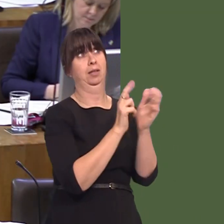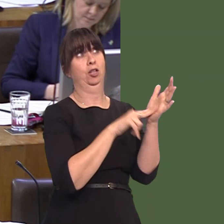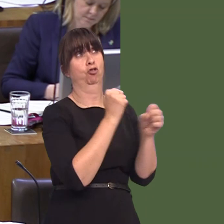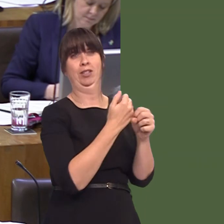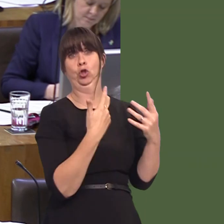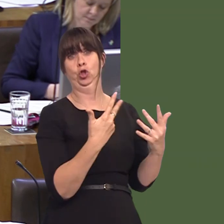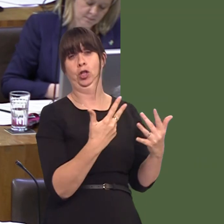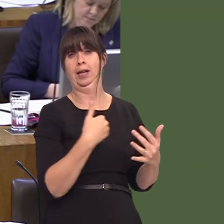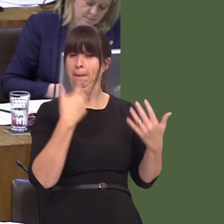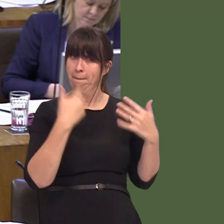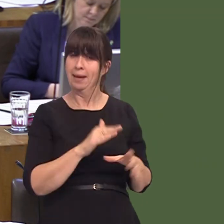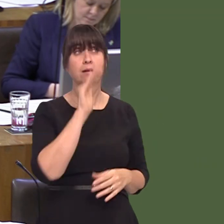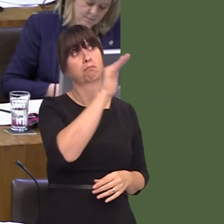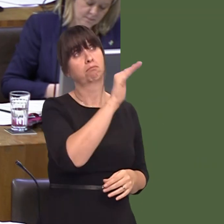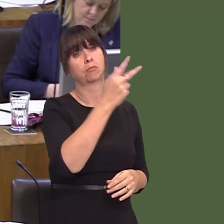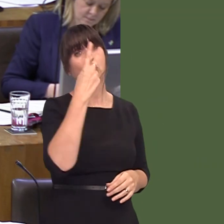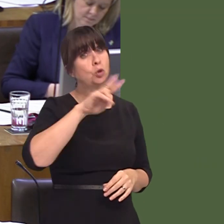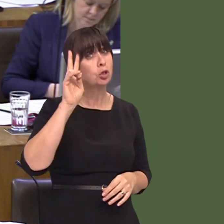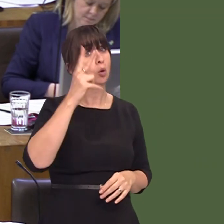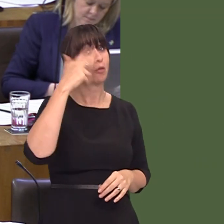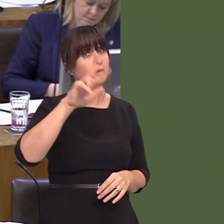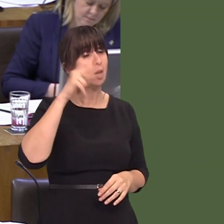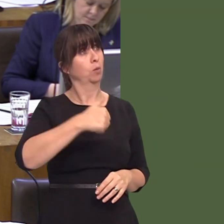I raised this with the grid about two to three years ago.